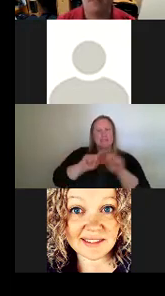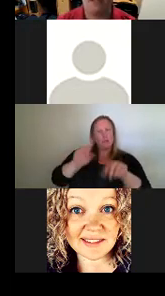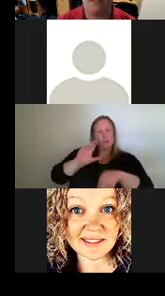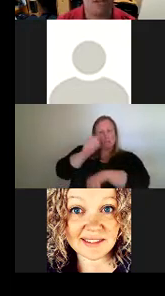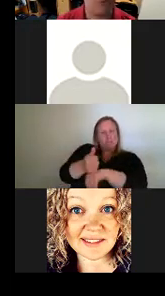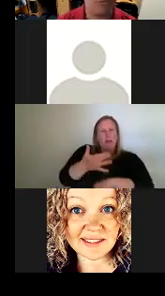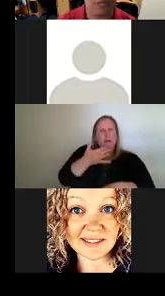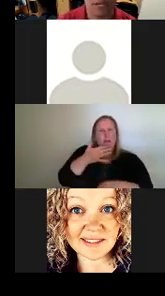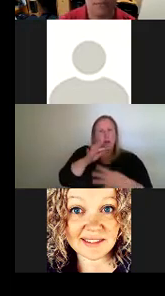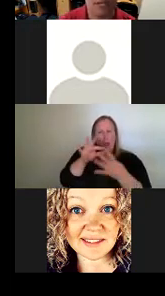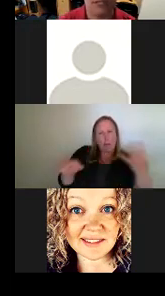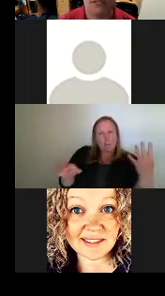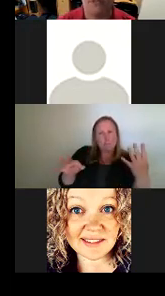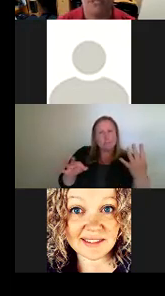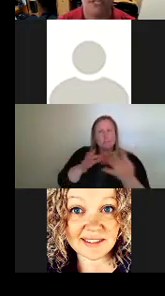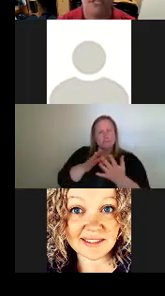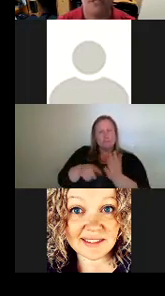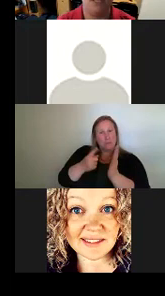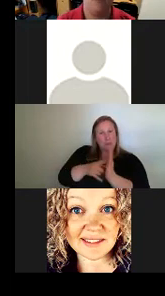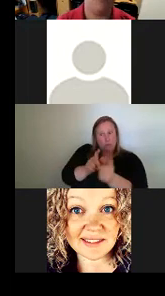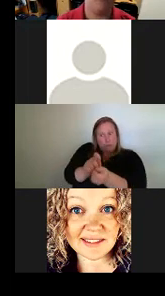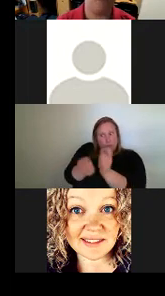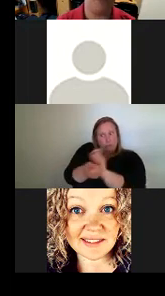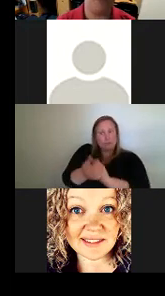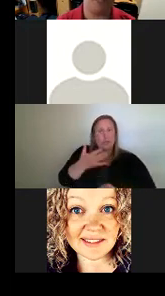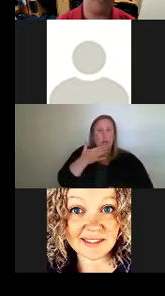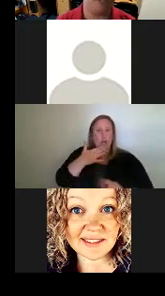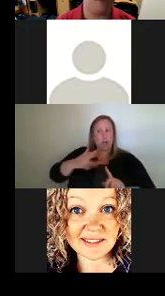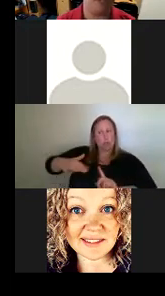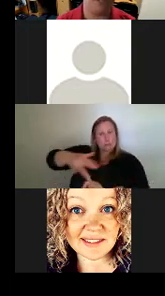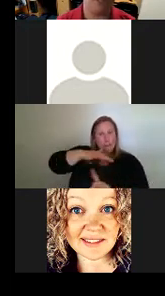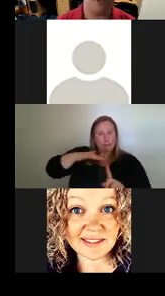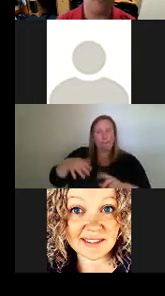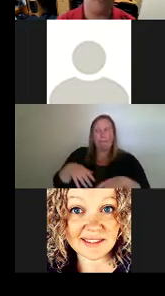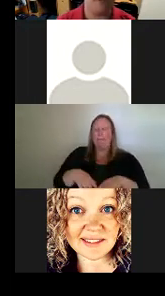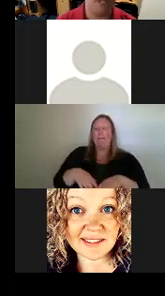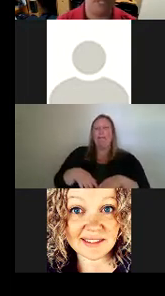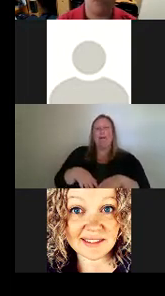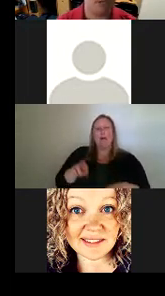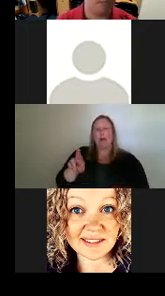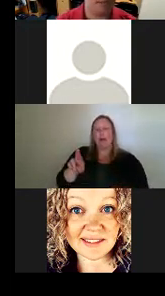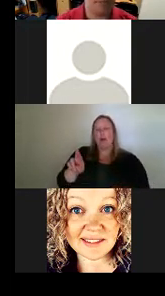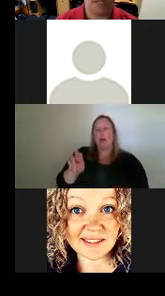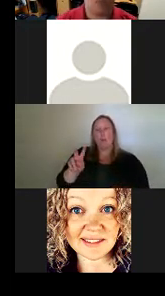SOME EVEN ALLOW YOU TO CUSTOMIZE THE COLOR SETTINGS. REVERSE POLARITY LET'S YOU ALLOW TO ADJUST BLACK ON WHITE